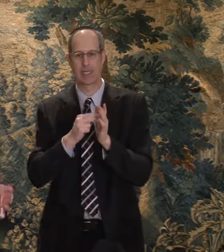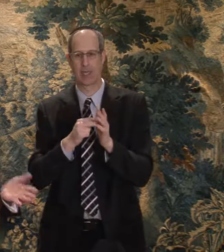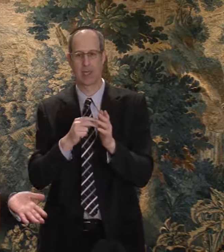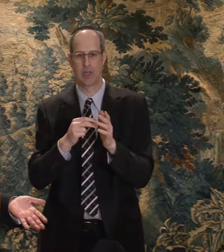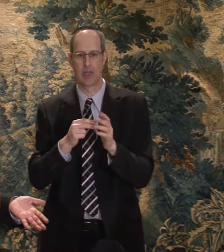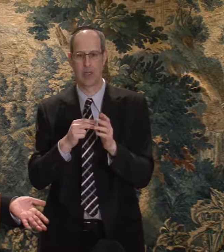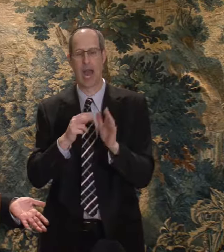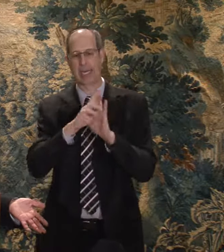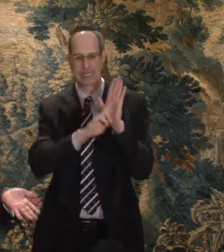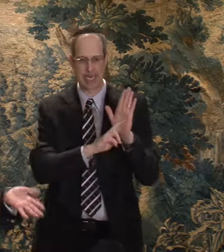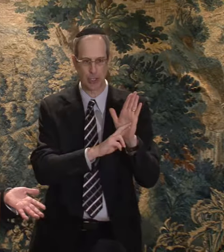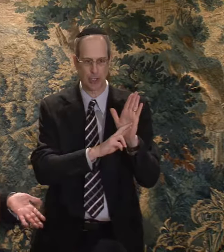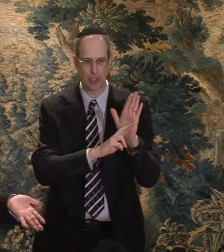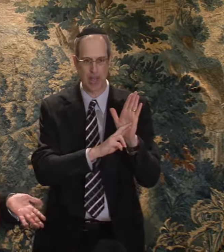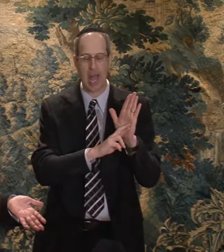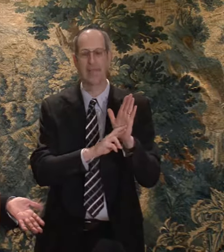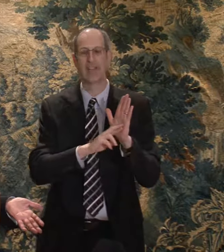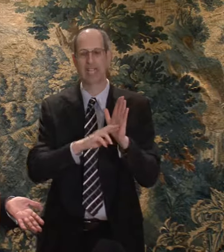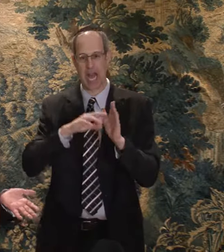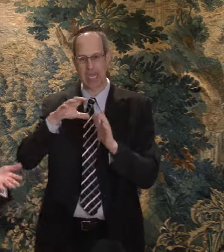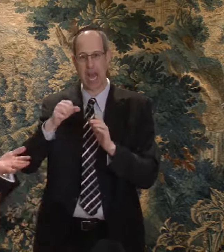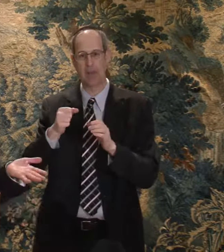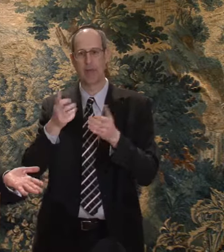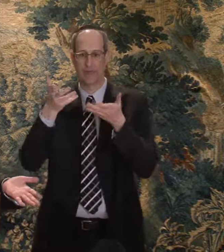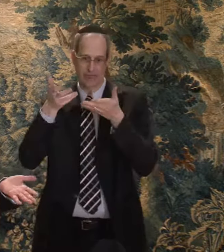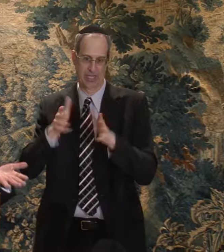Khayyam and he fulfills it that's a terrible thing now it's true sometimes